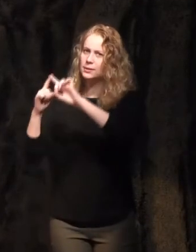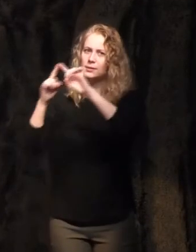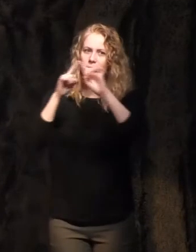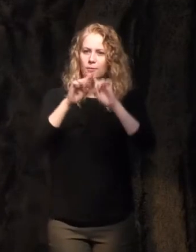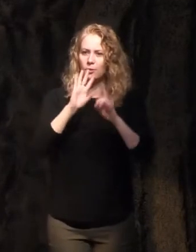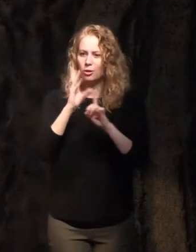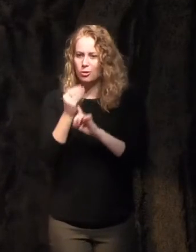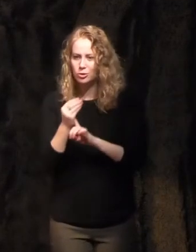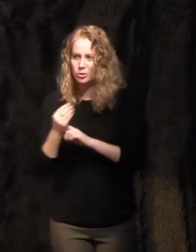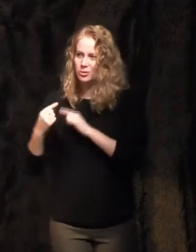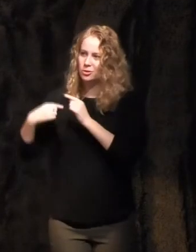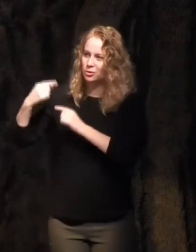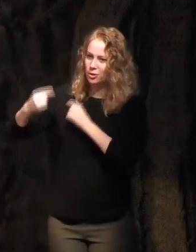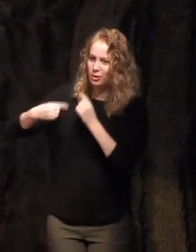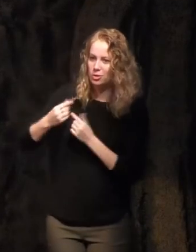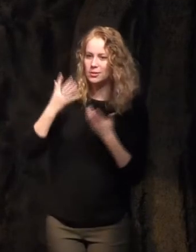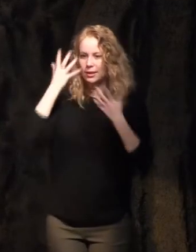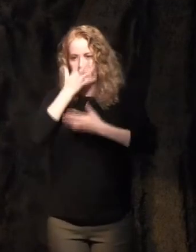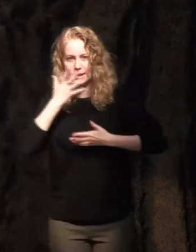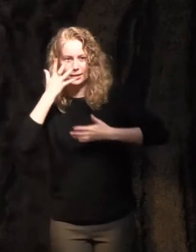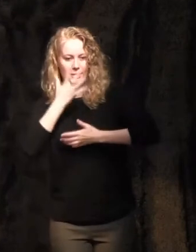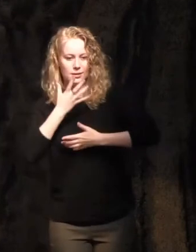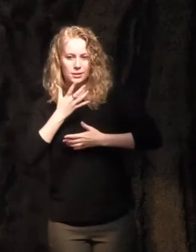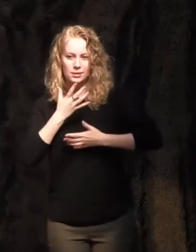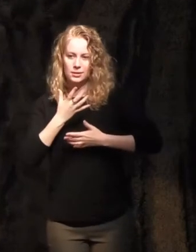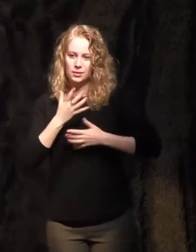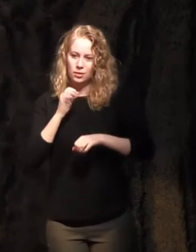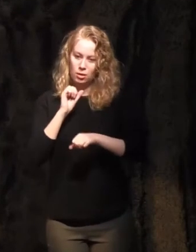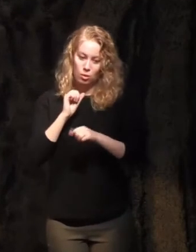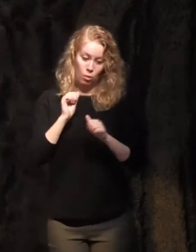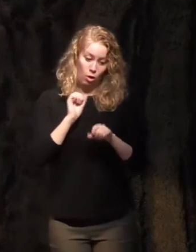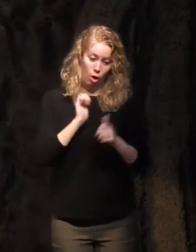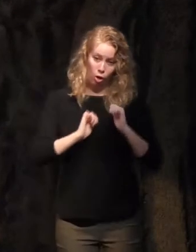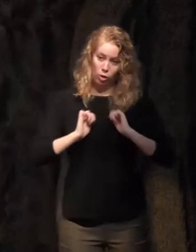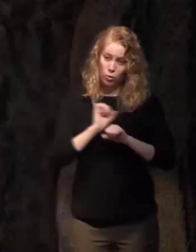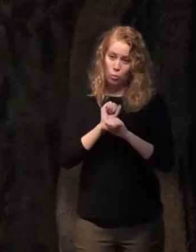generations and aesthetics. Artists who work with non-professionals.